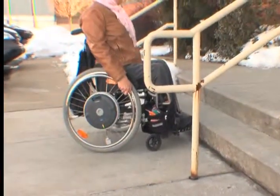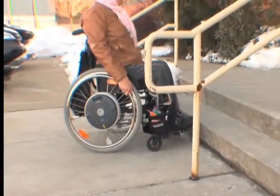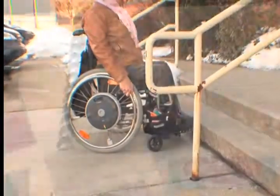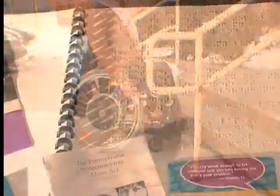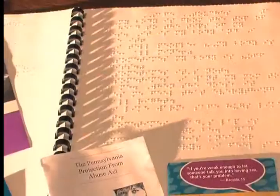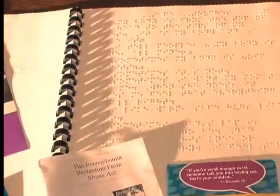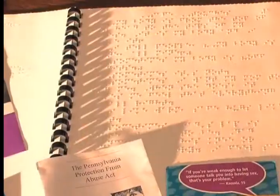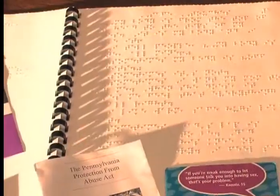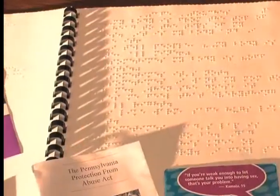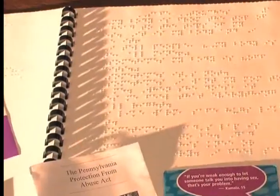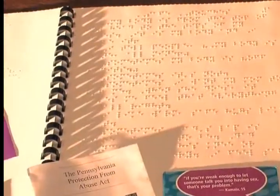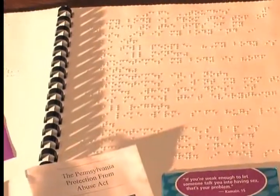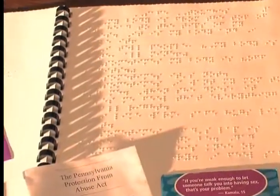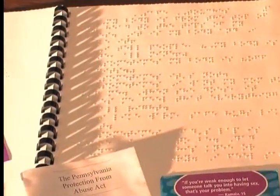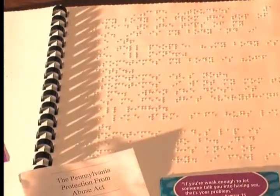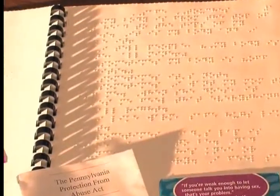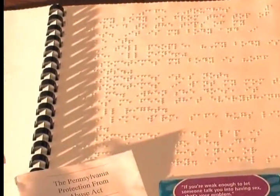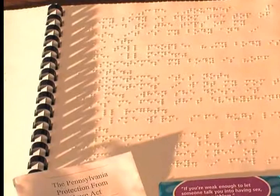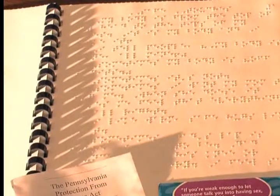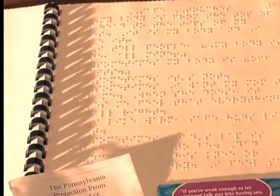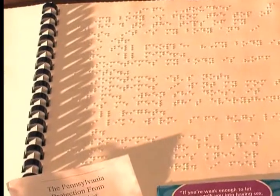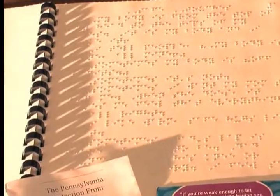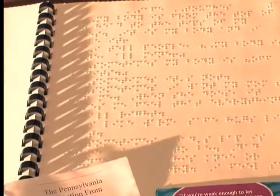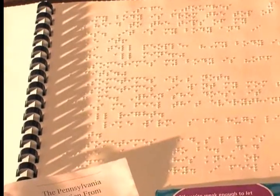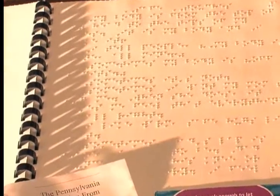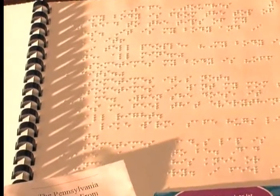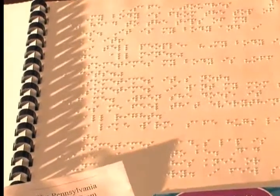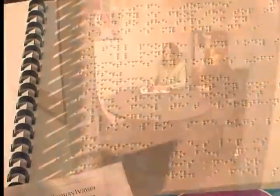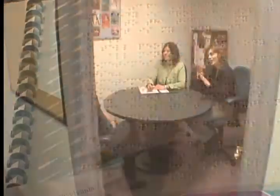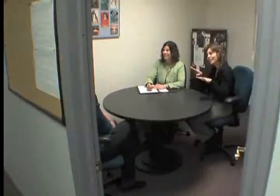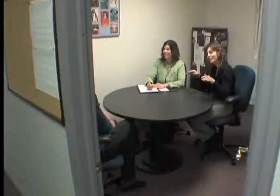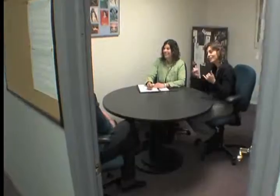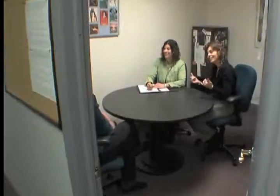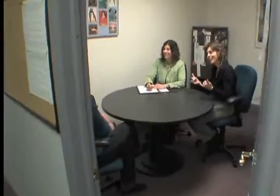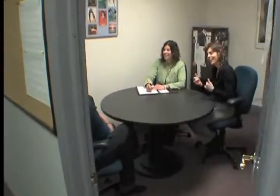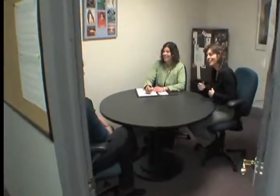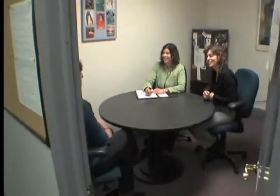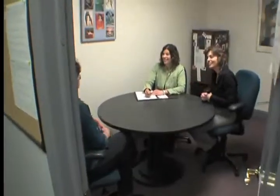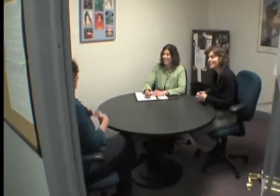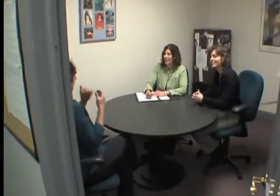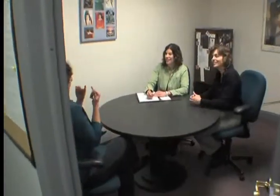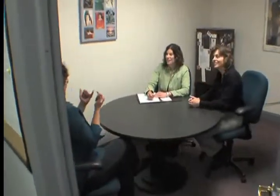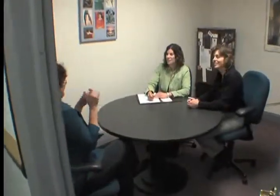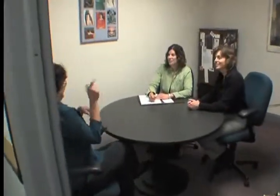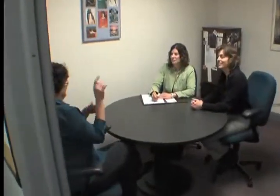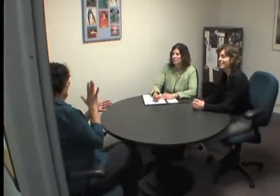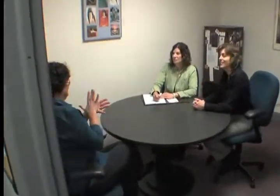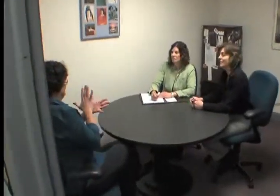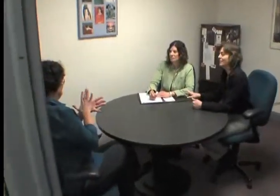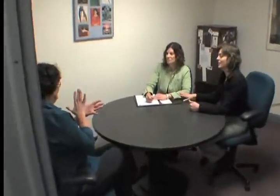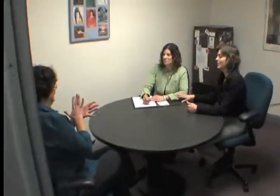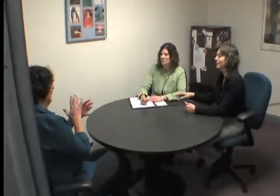A PERSON WHO'S BLIND MAY NEED BRAILLE OR OTHER KINDS OF SUPPORT. A PERSON WHO'S DEAF MIGHT NEED AN INTERPRETER OR OTHER KINDS OF SERVICES.